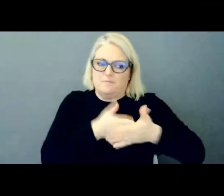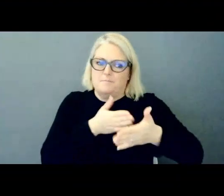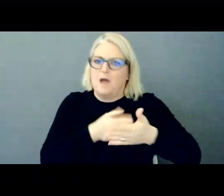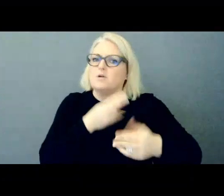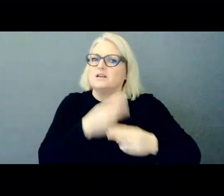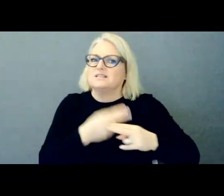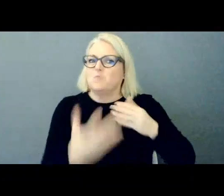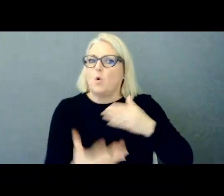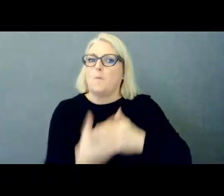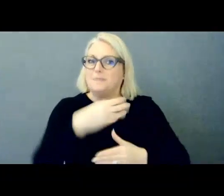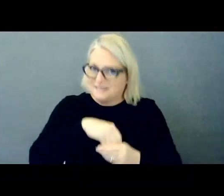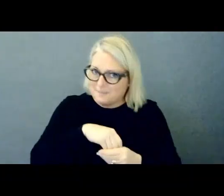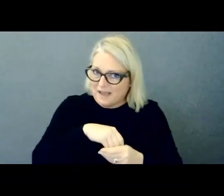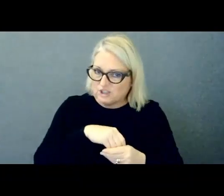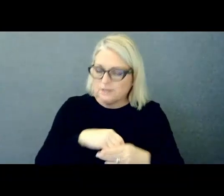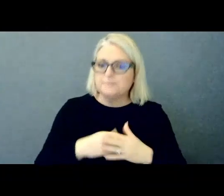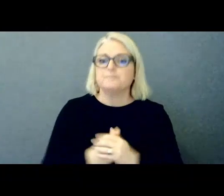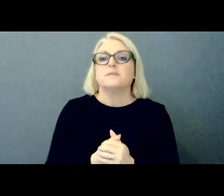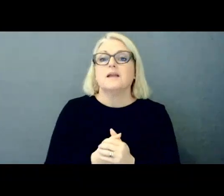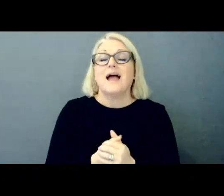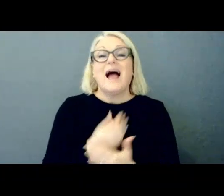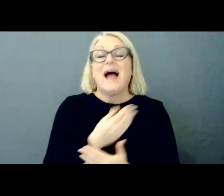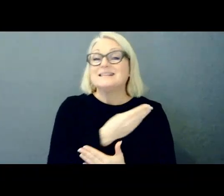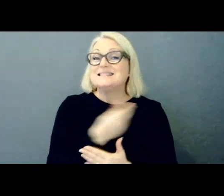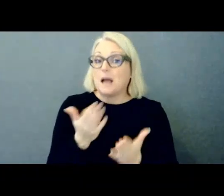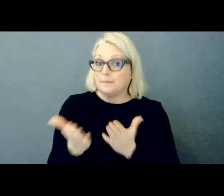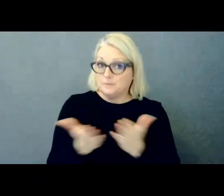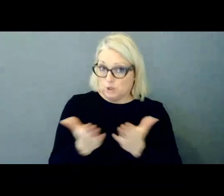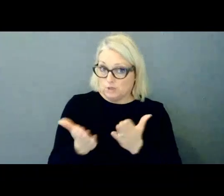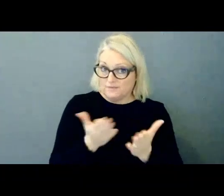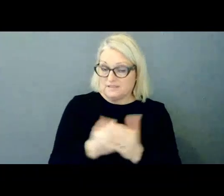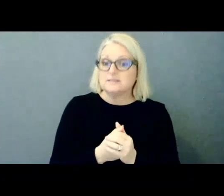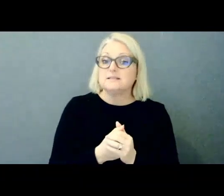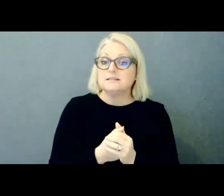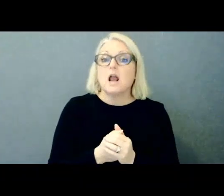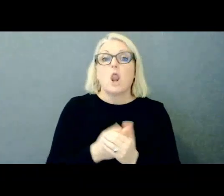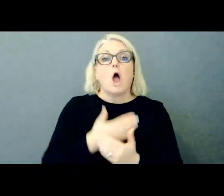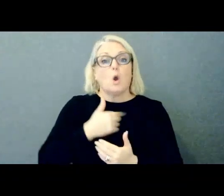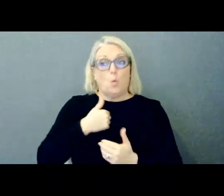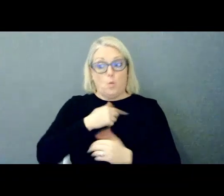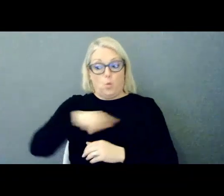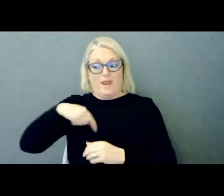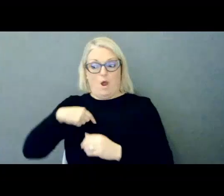And also it's in some services when we're involved in a lot of, I guess, the crisis end of things, it can be traumatic.